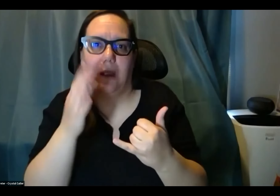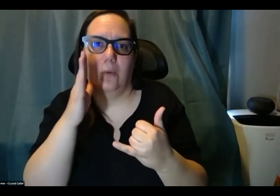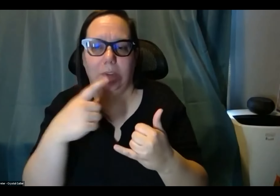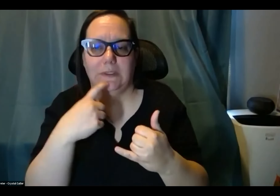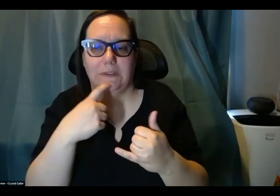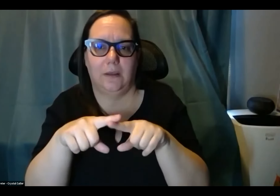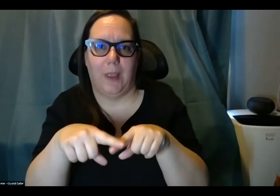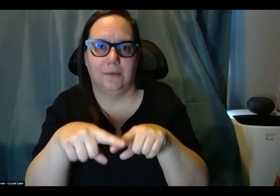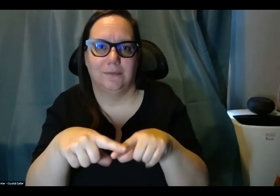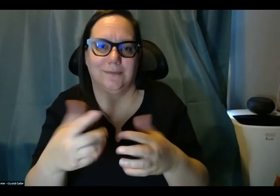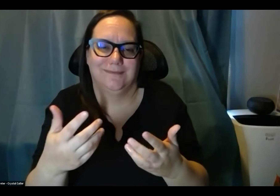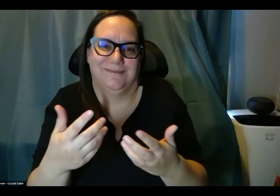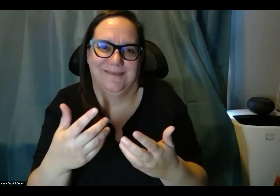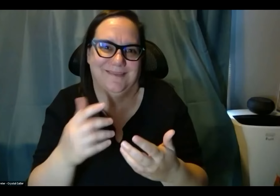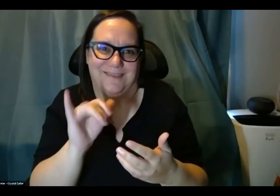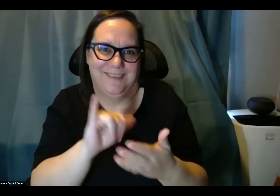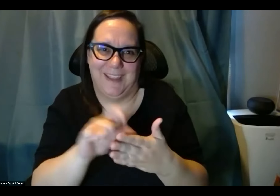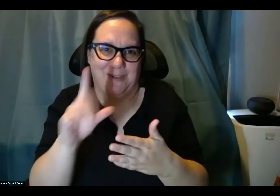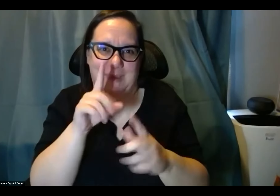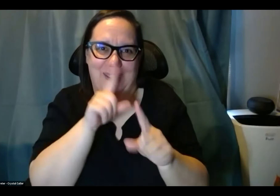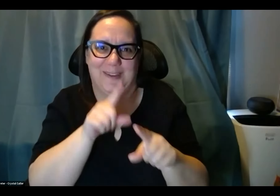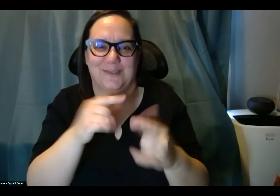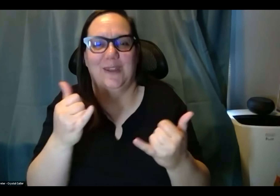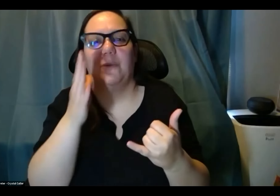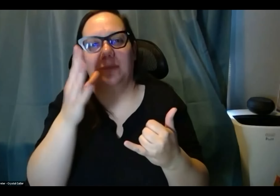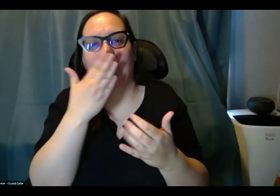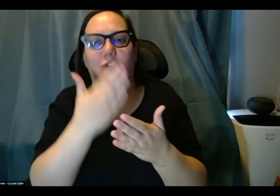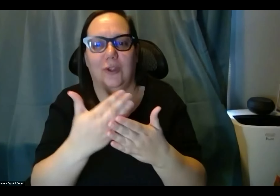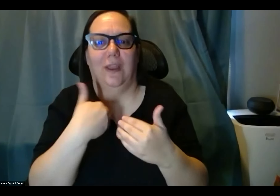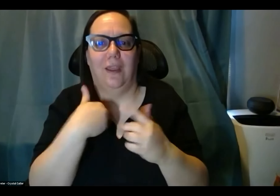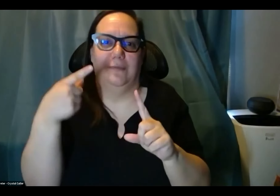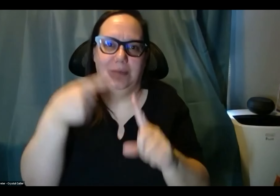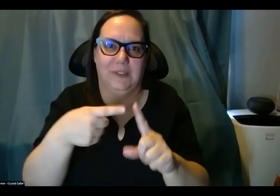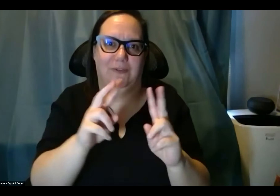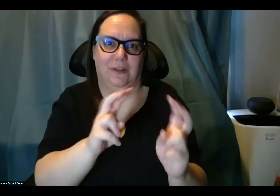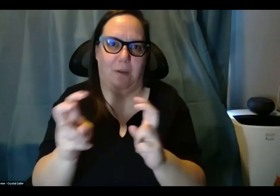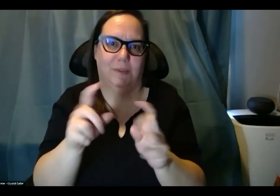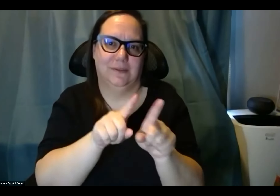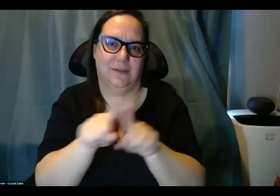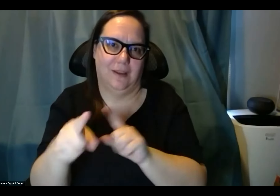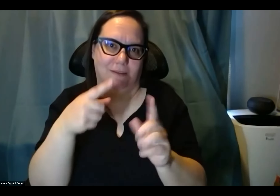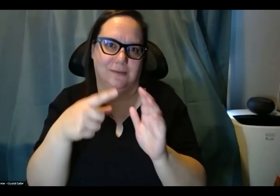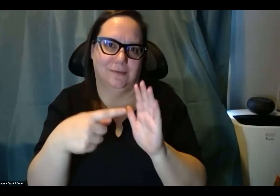it would be good to have some topics to use as examples.